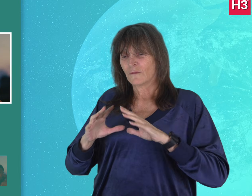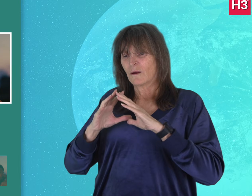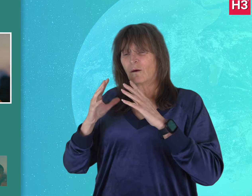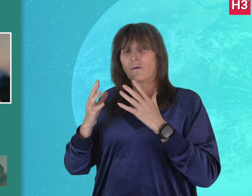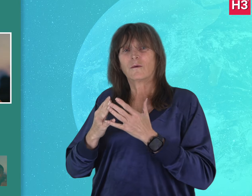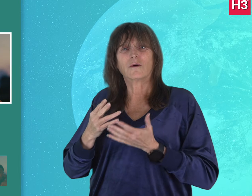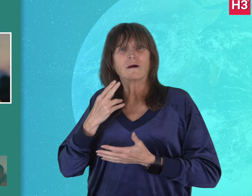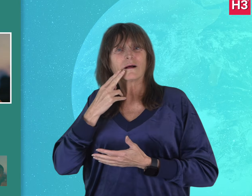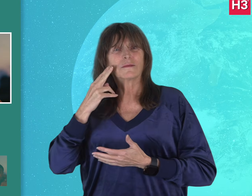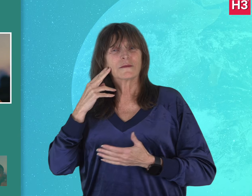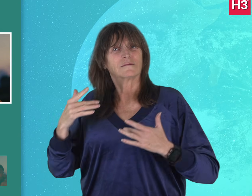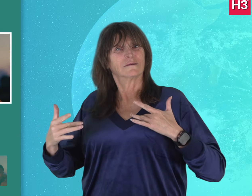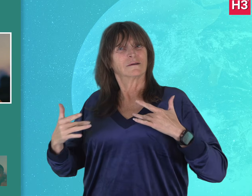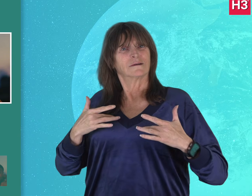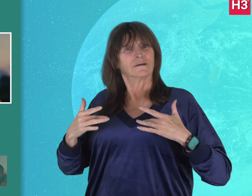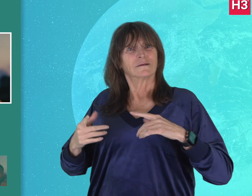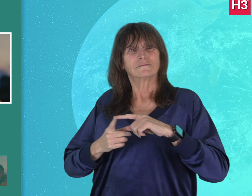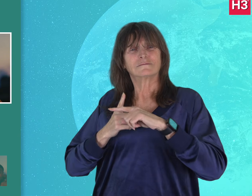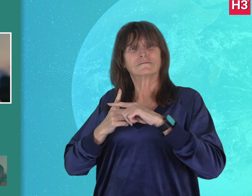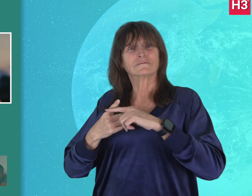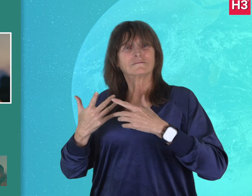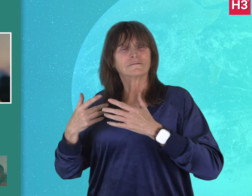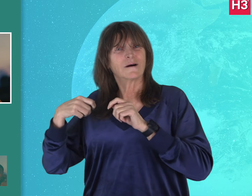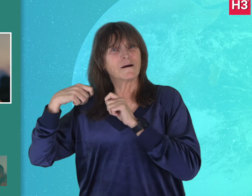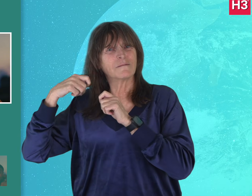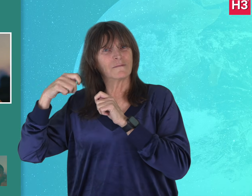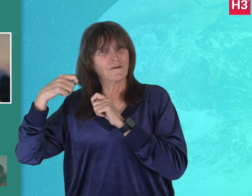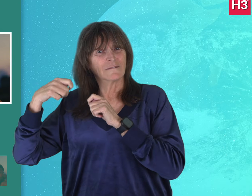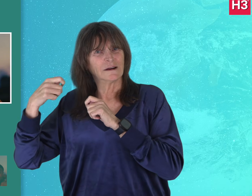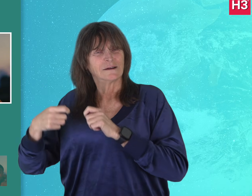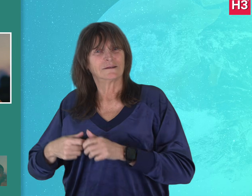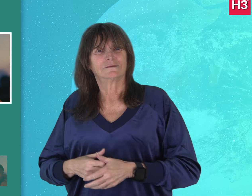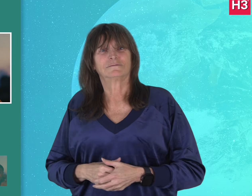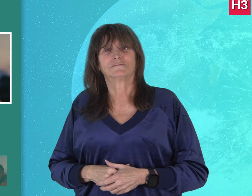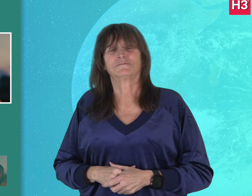Deaf Shows and Movies